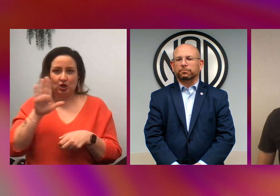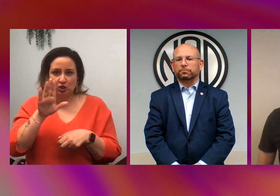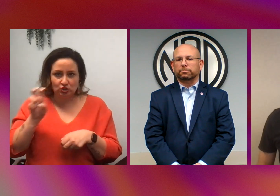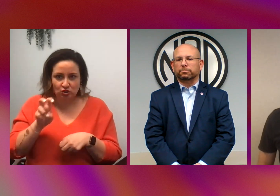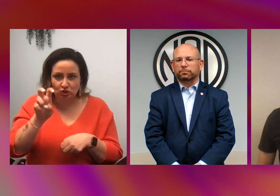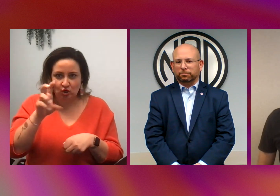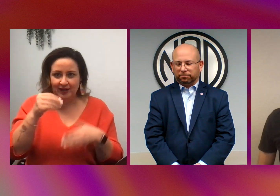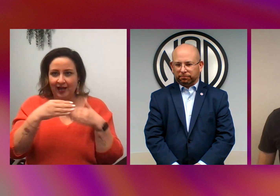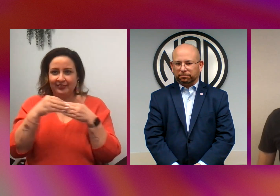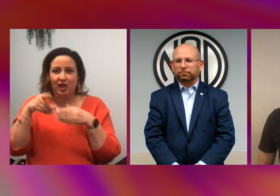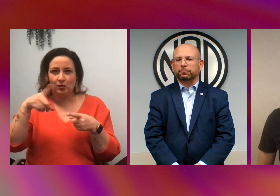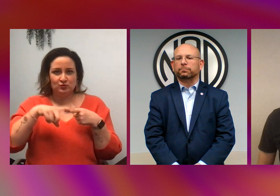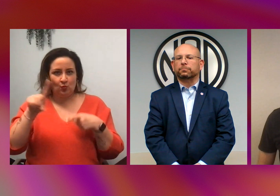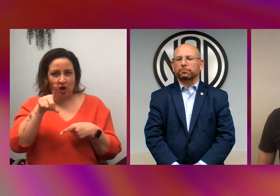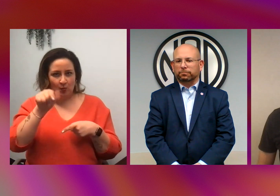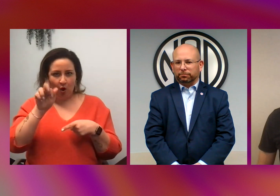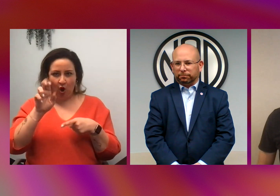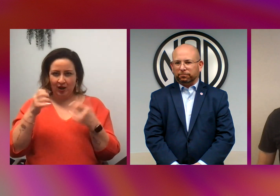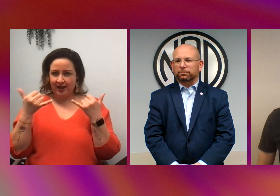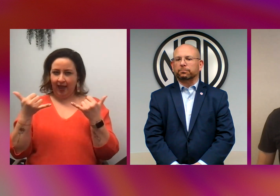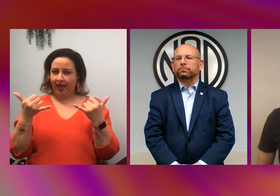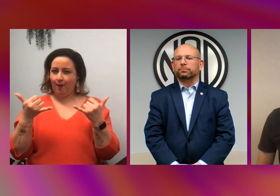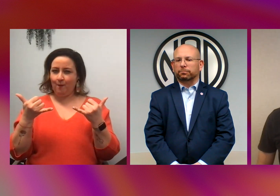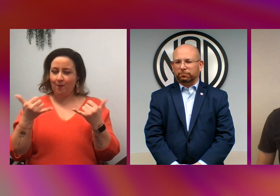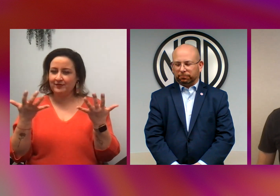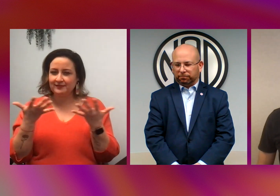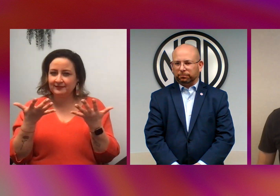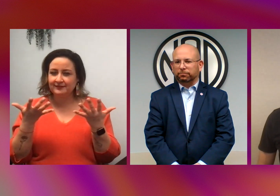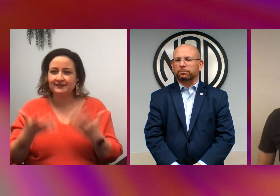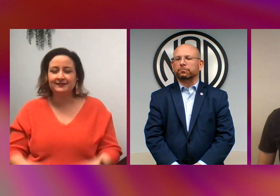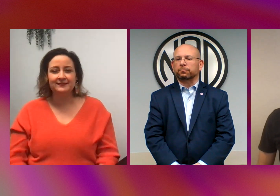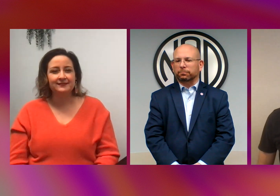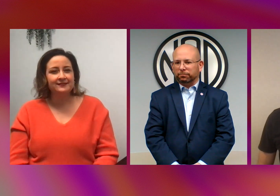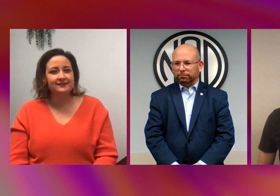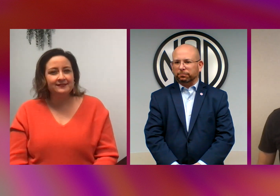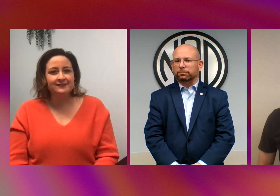your journey and lead you to where you are currently?